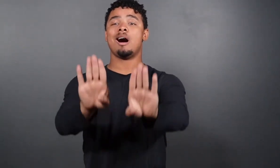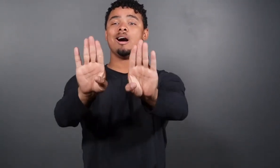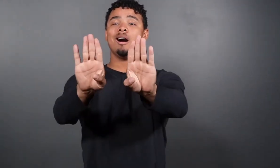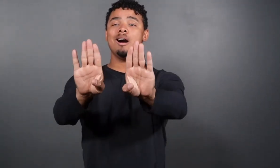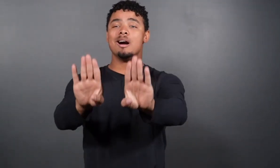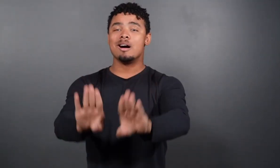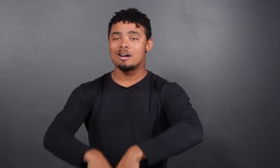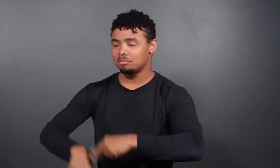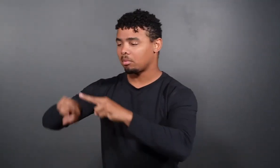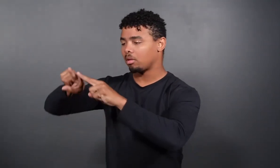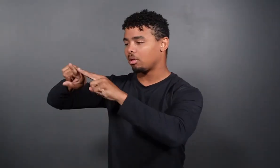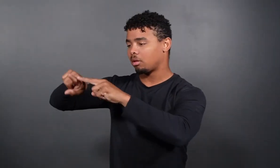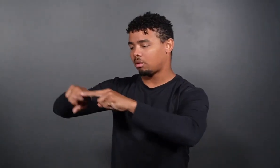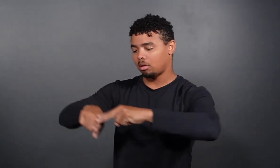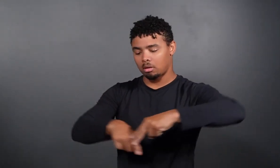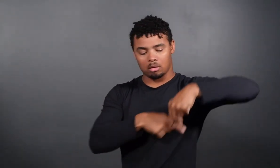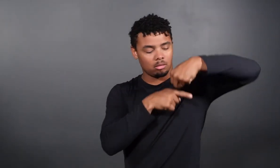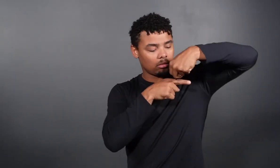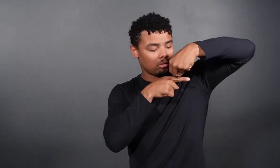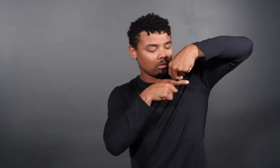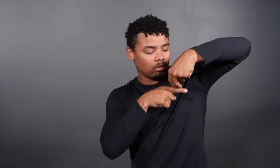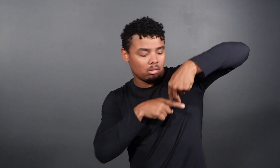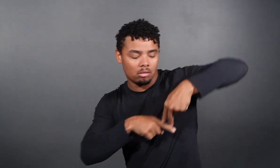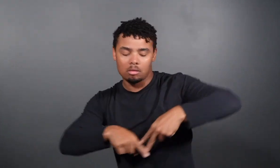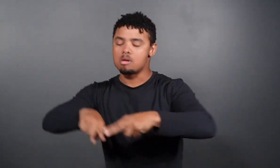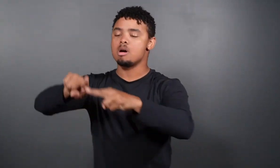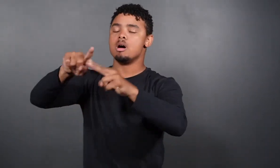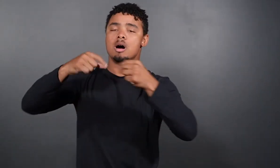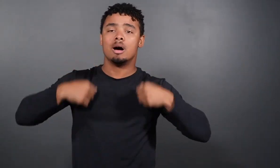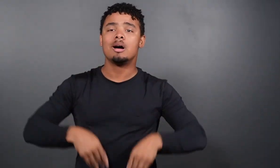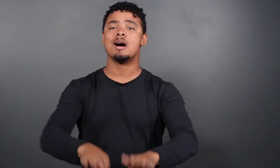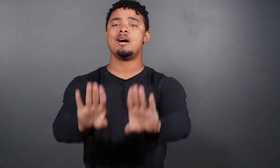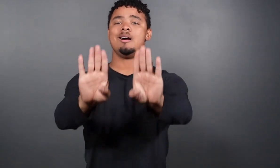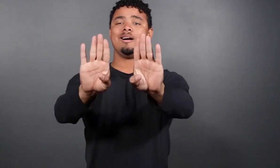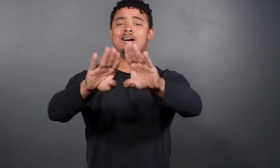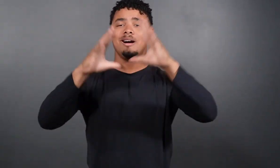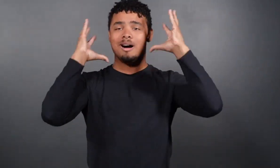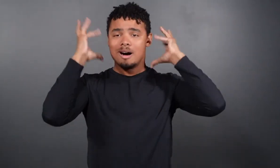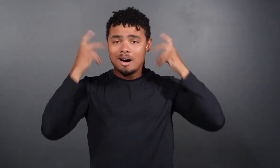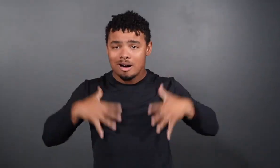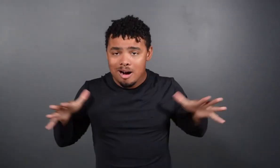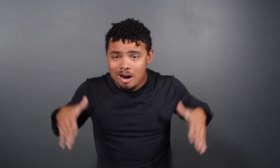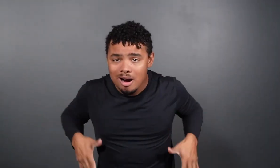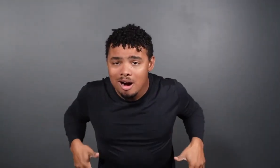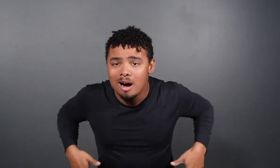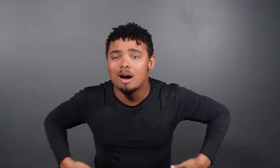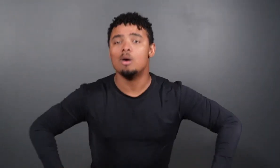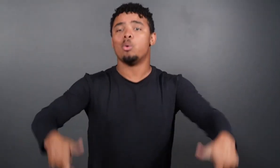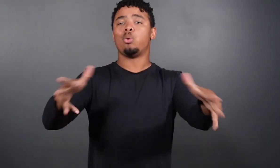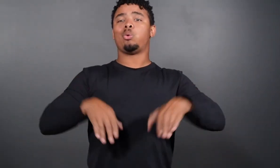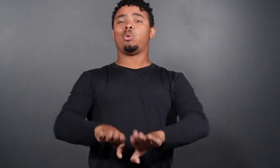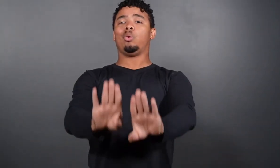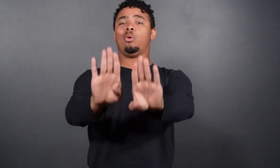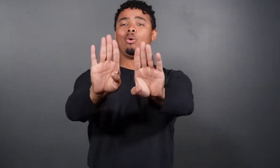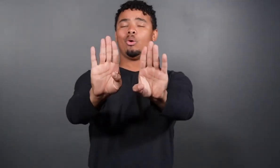her feet press outward against the swing her hair and dress flutter her feet press outward against the swing